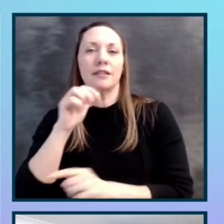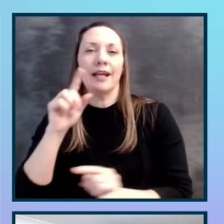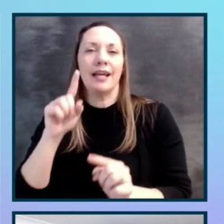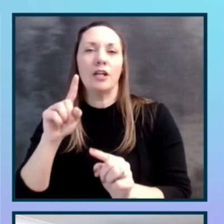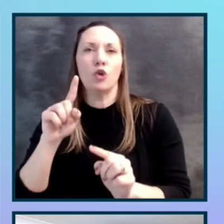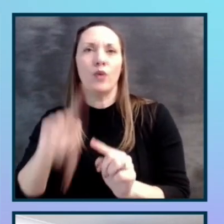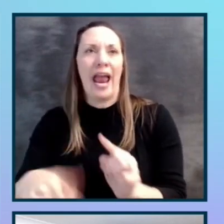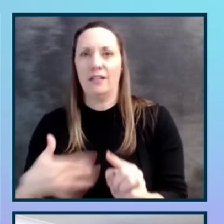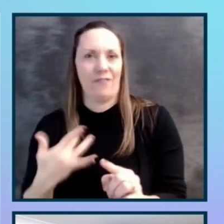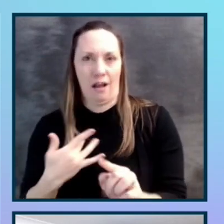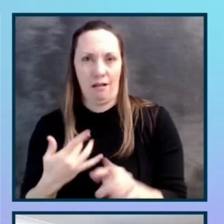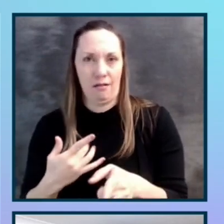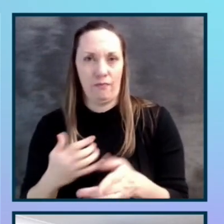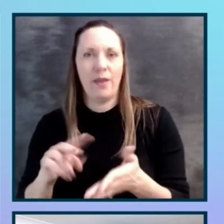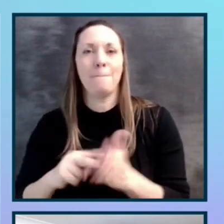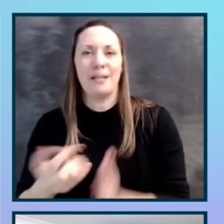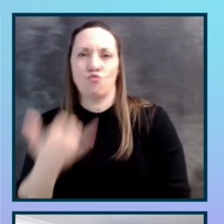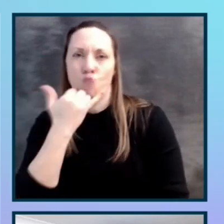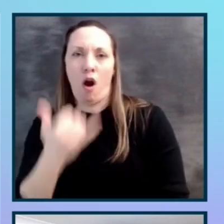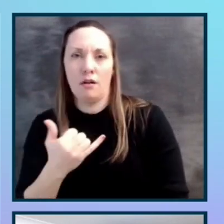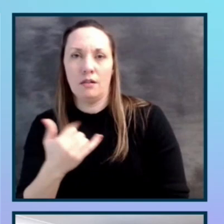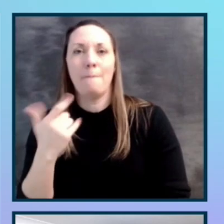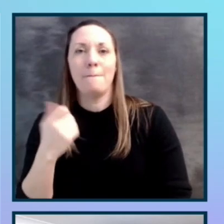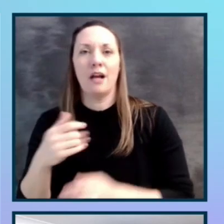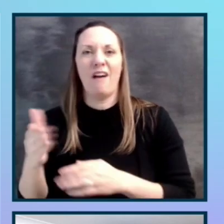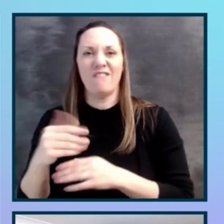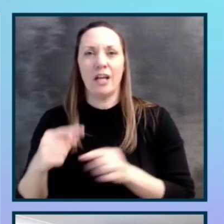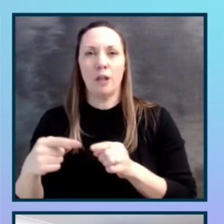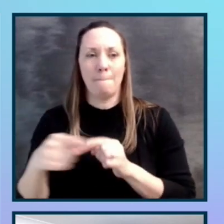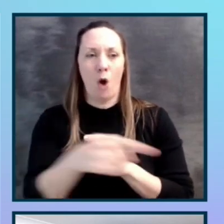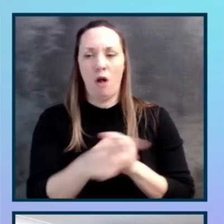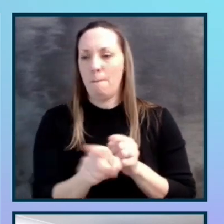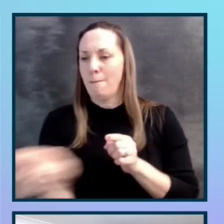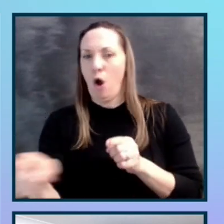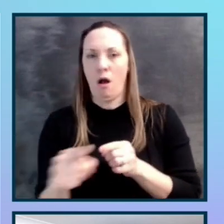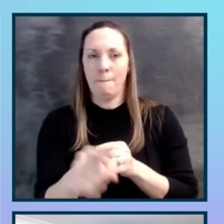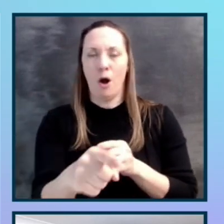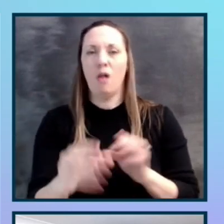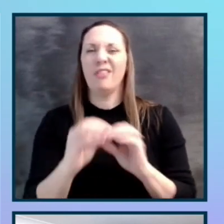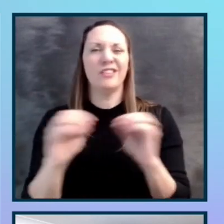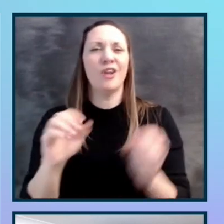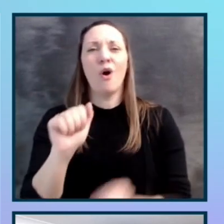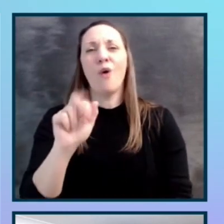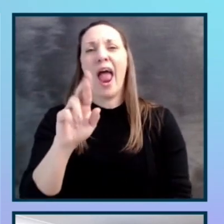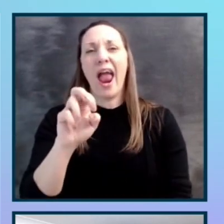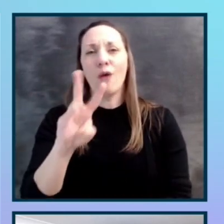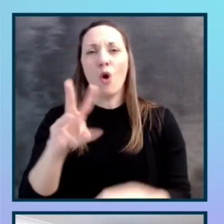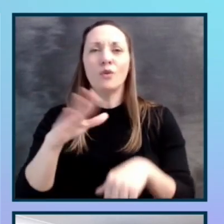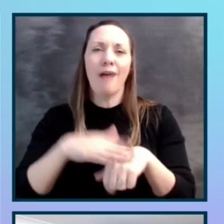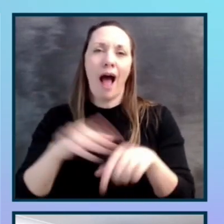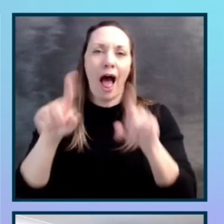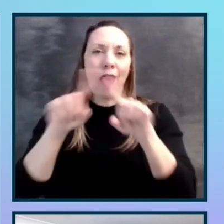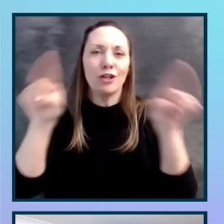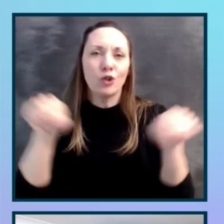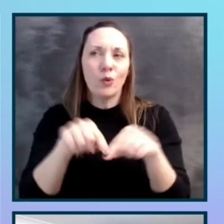So because the fish pull in different directions, there are no arrows on screen. There are no clear indicators other than just looking